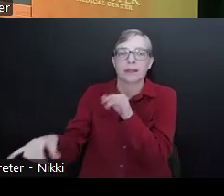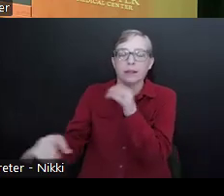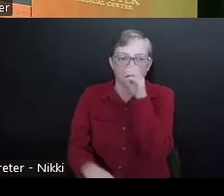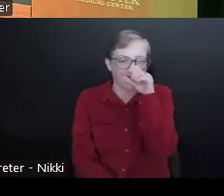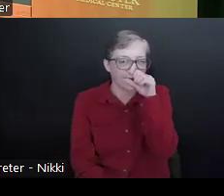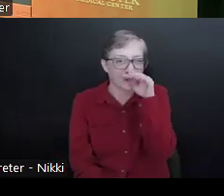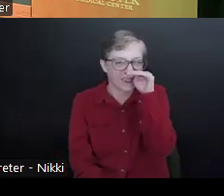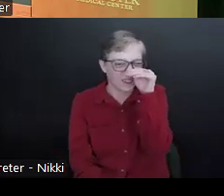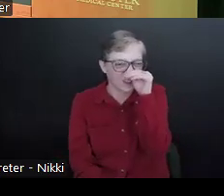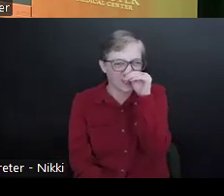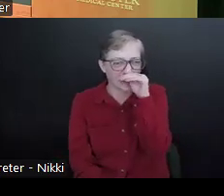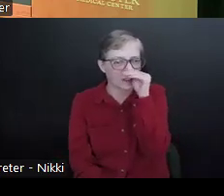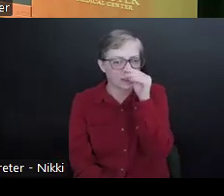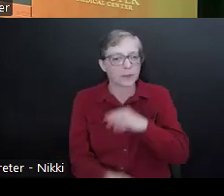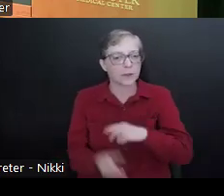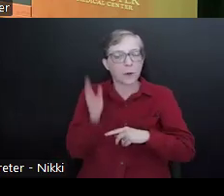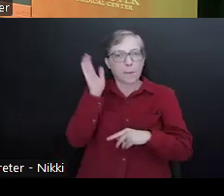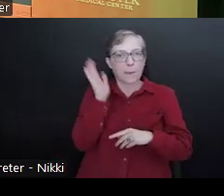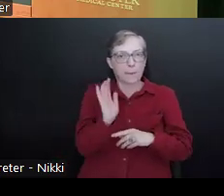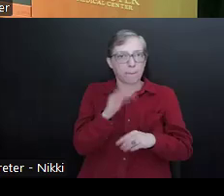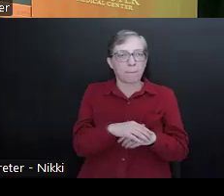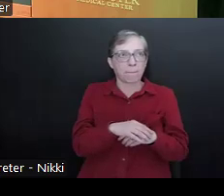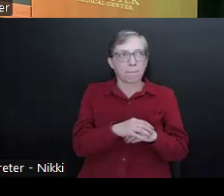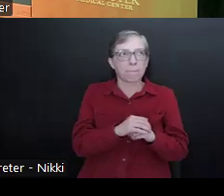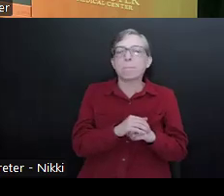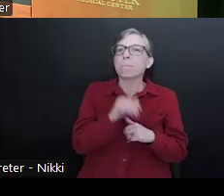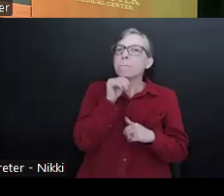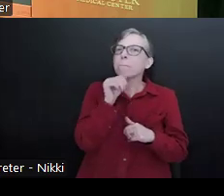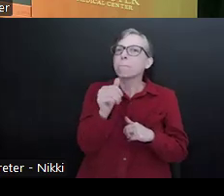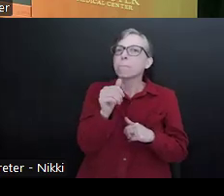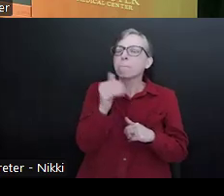not aware of of cardiac uh of um of collaborative care that has built off of cardiac rehab but